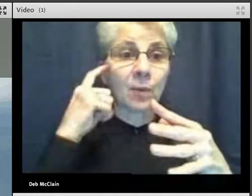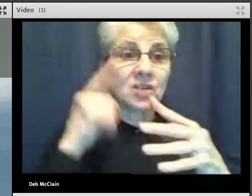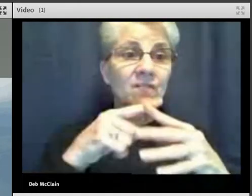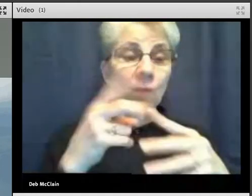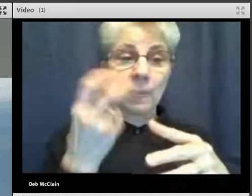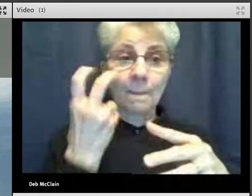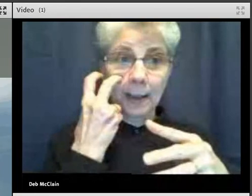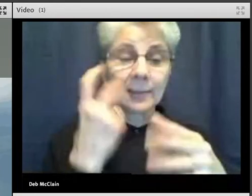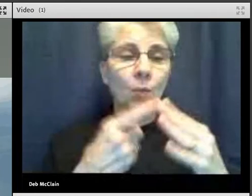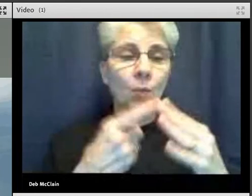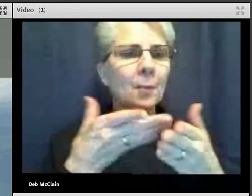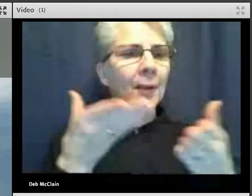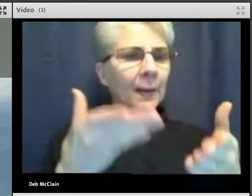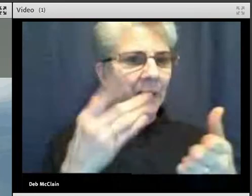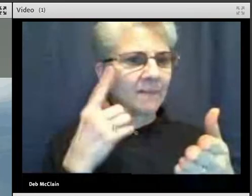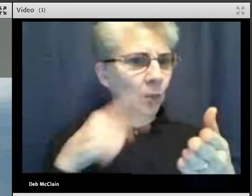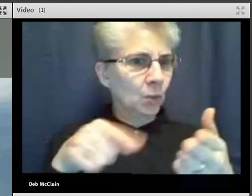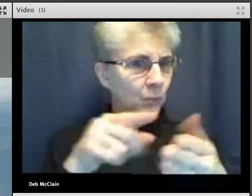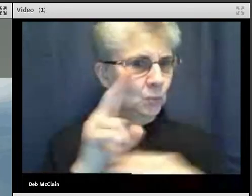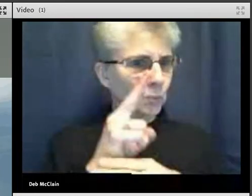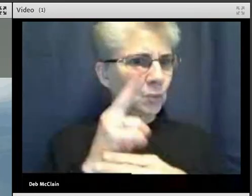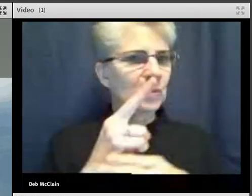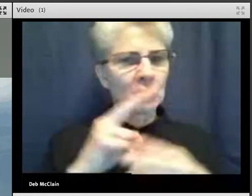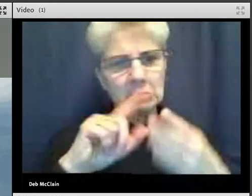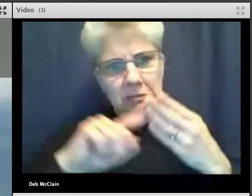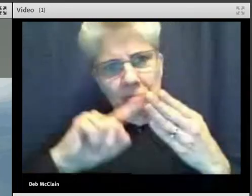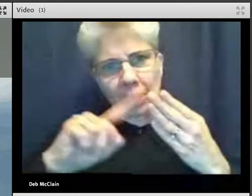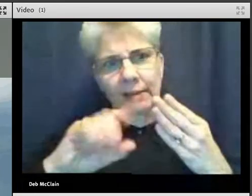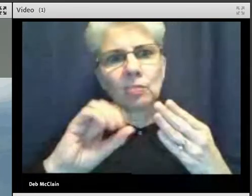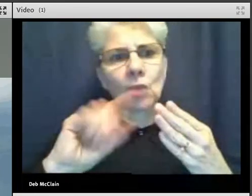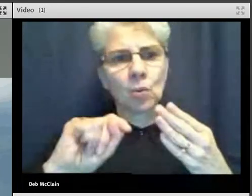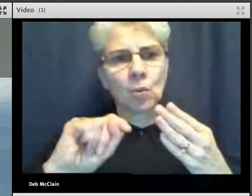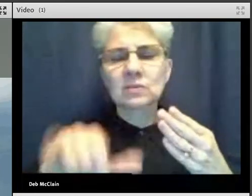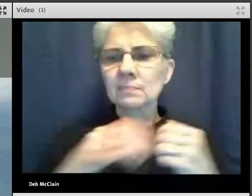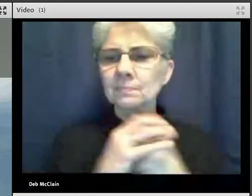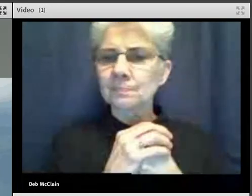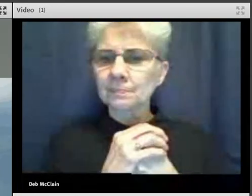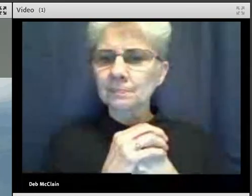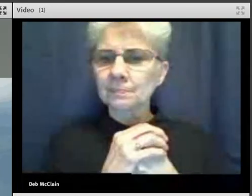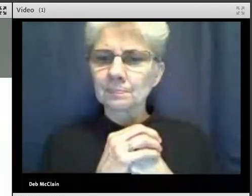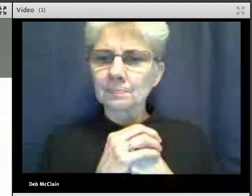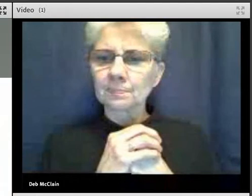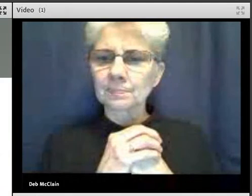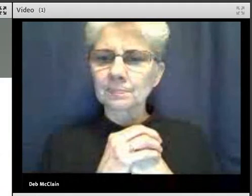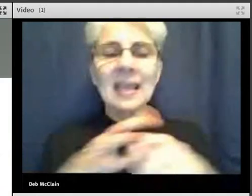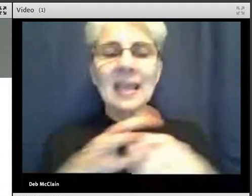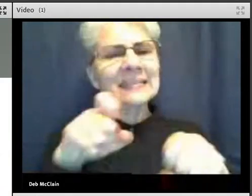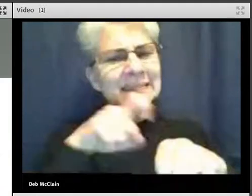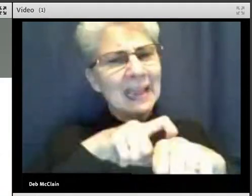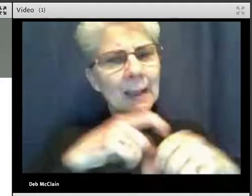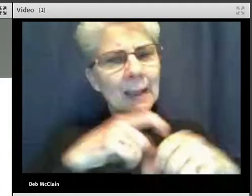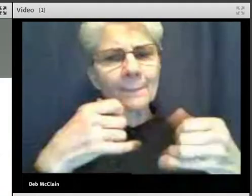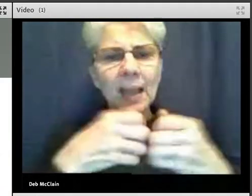sort of from the American Federation of the Blind and what they recommend for you. So you can look through those.